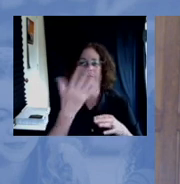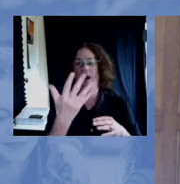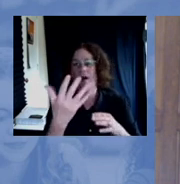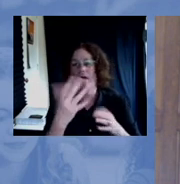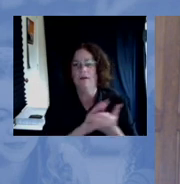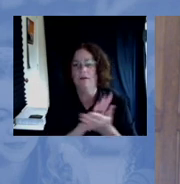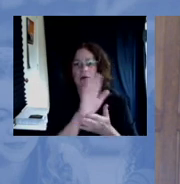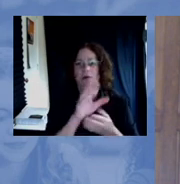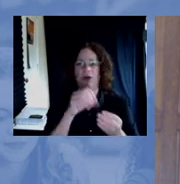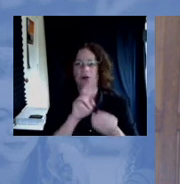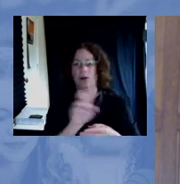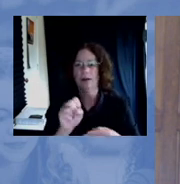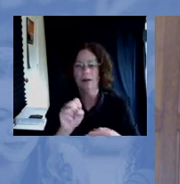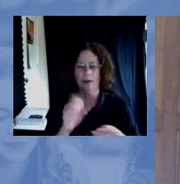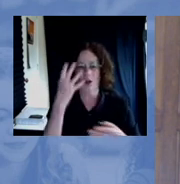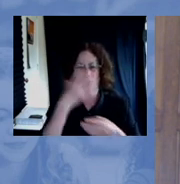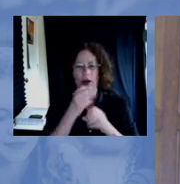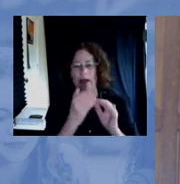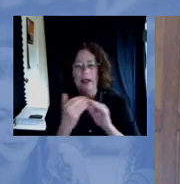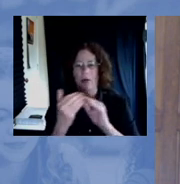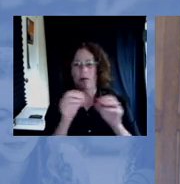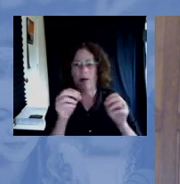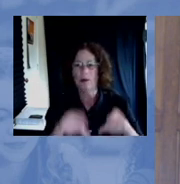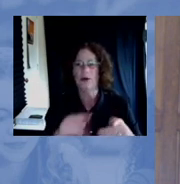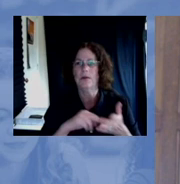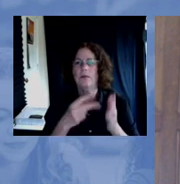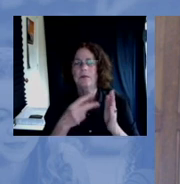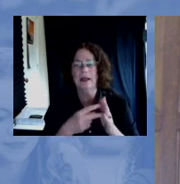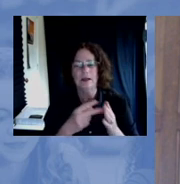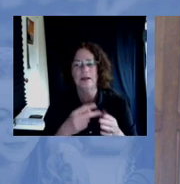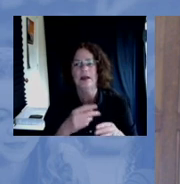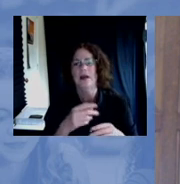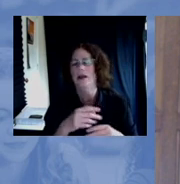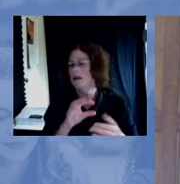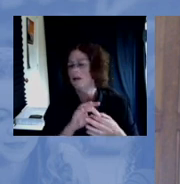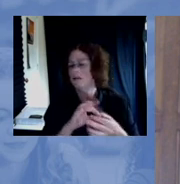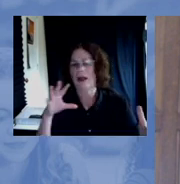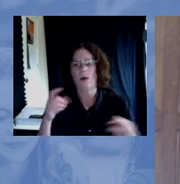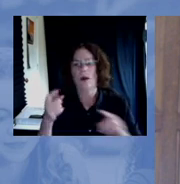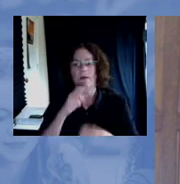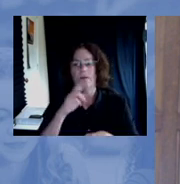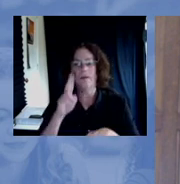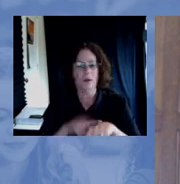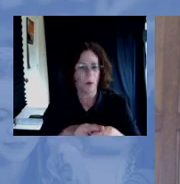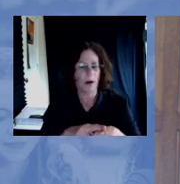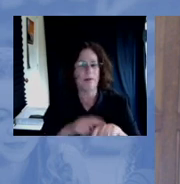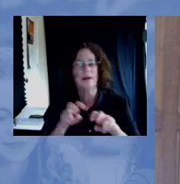CREATING EQUITABLE OPPORTUNITIES IN EDUCATION CALLS FOR BREAKING FROM THE NORMS YOU'VE HEARD DISCUSSED BY THE PANELISTS AND PRESENTERS TODAY.